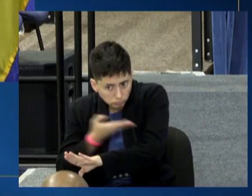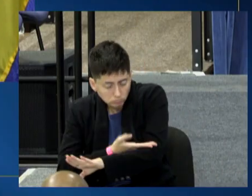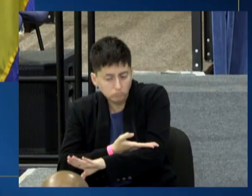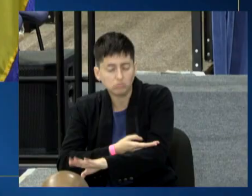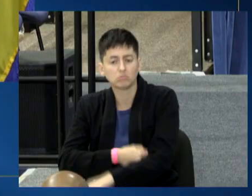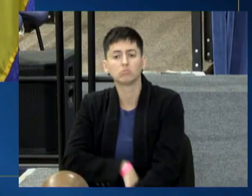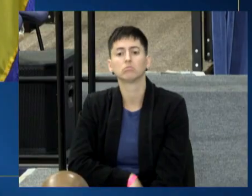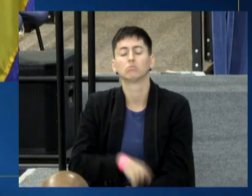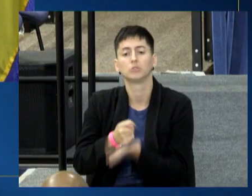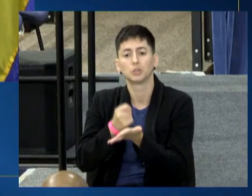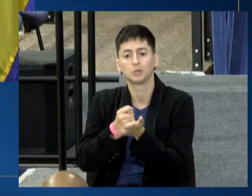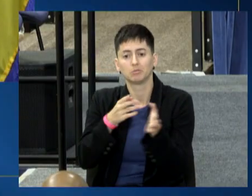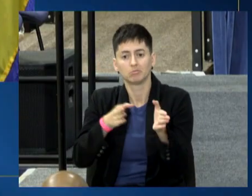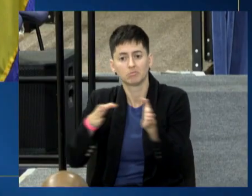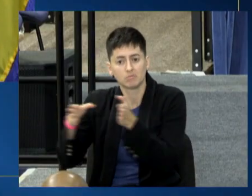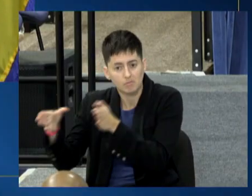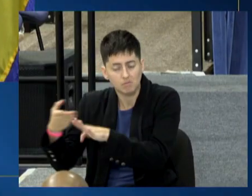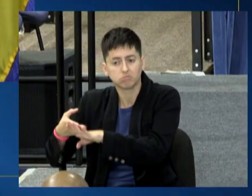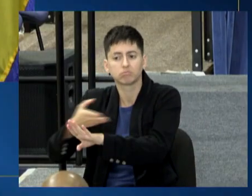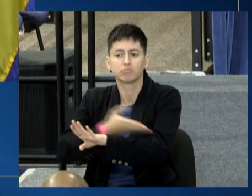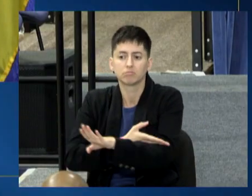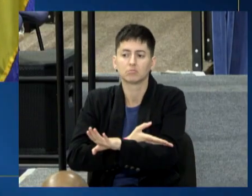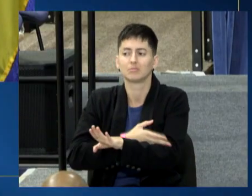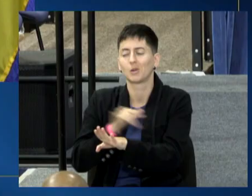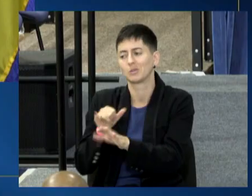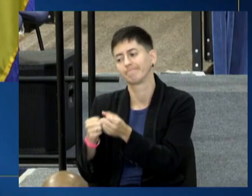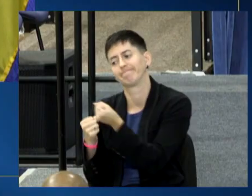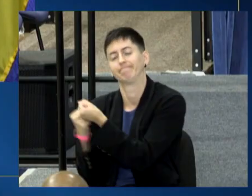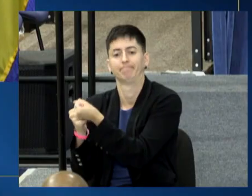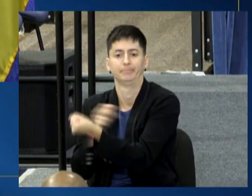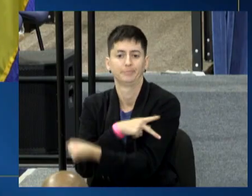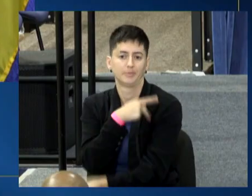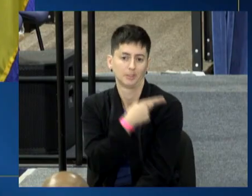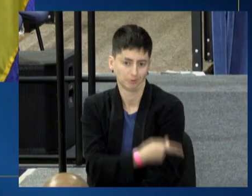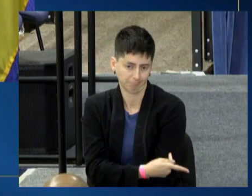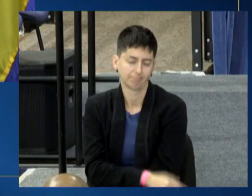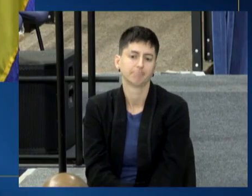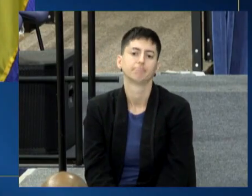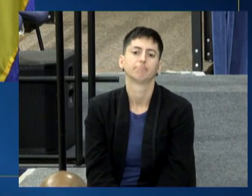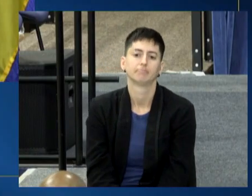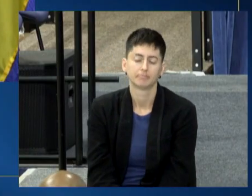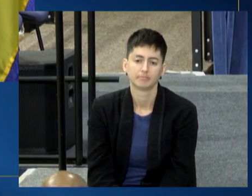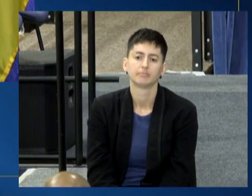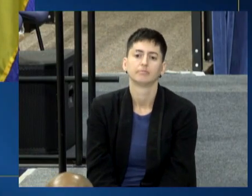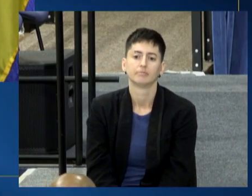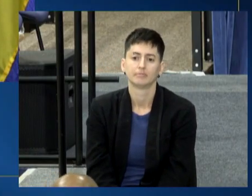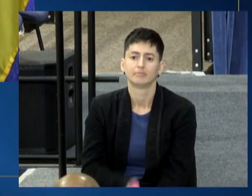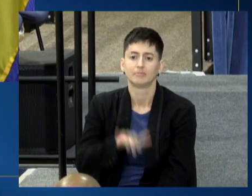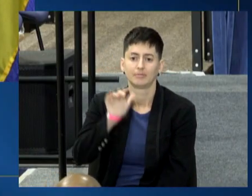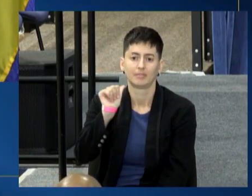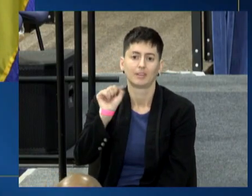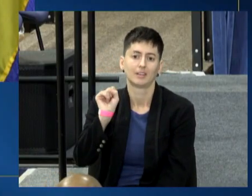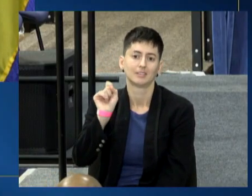patients. And the CancerX Data Sprint to support ASTP's work on USCDI+ plus cancer